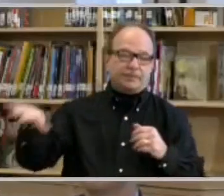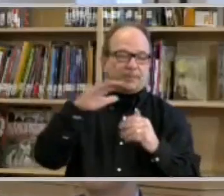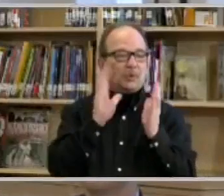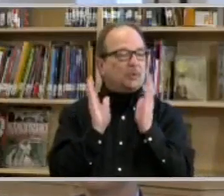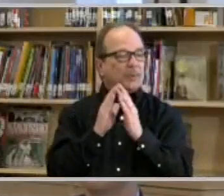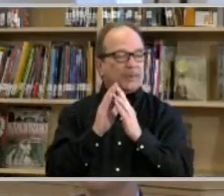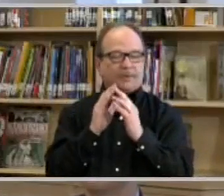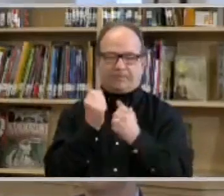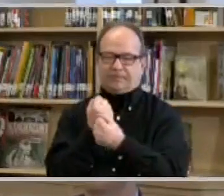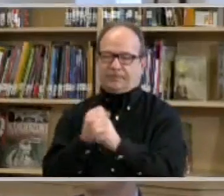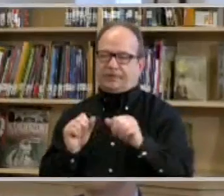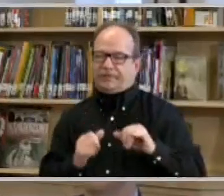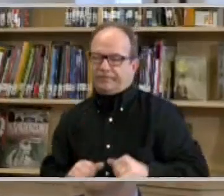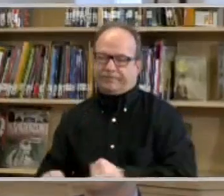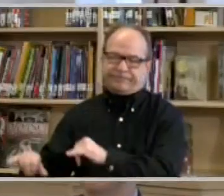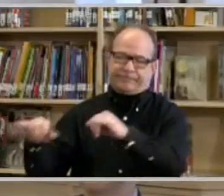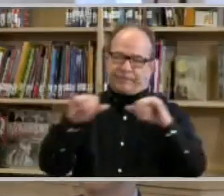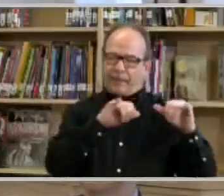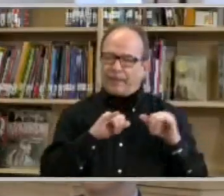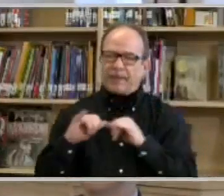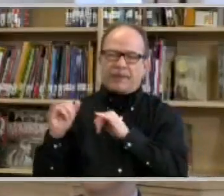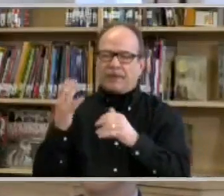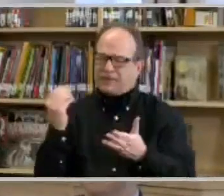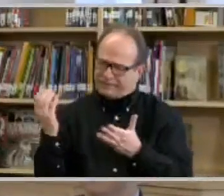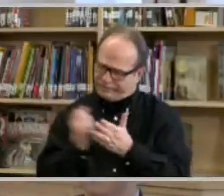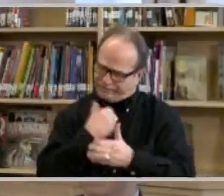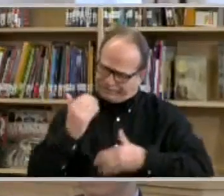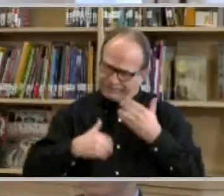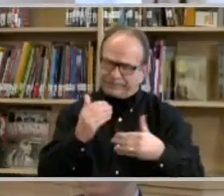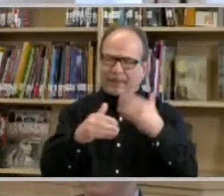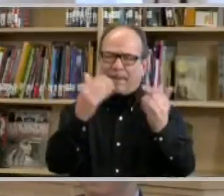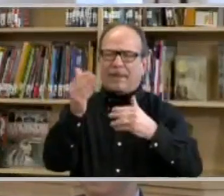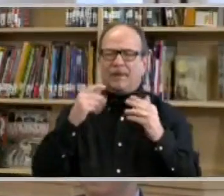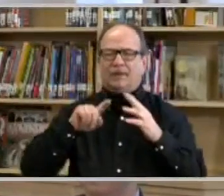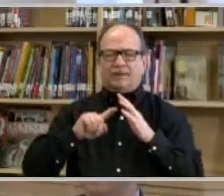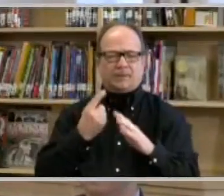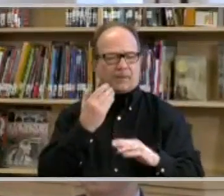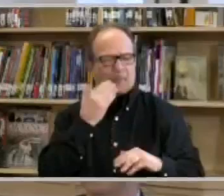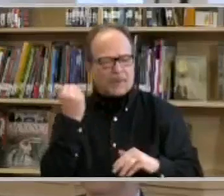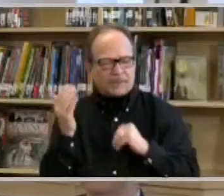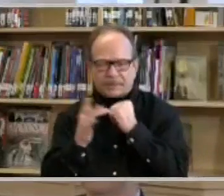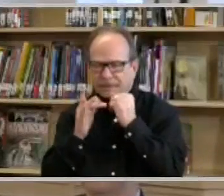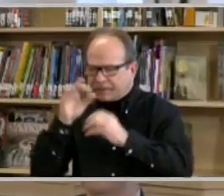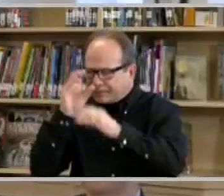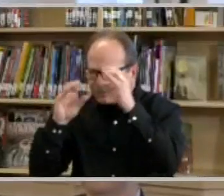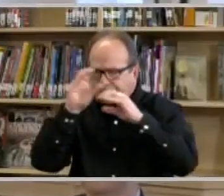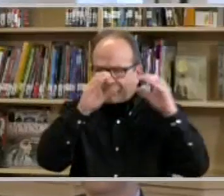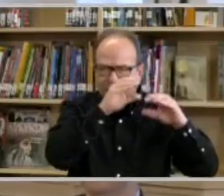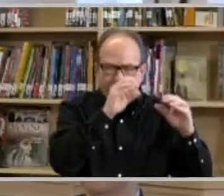WASHINGTON, D.C., SAFE. SO WE MOVED QUICKLY TO TAKE